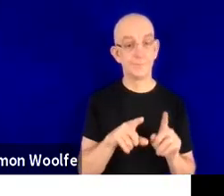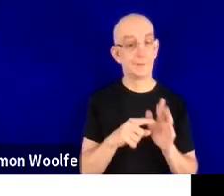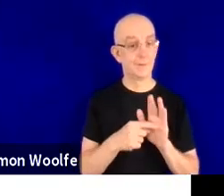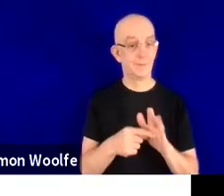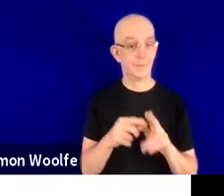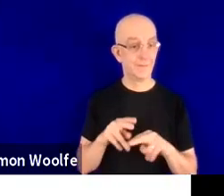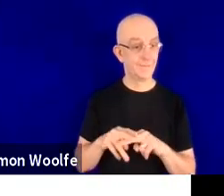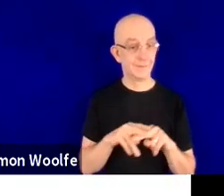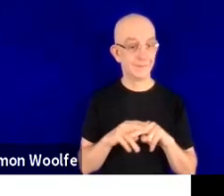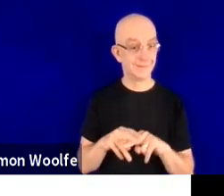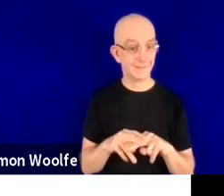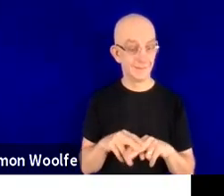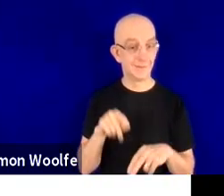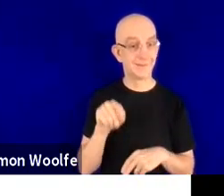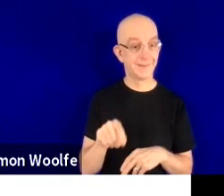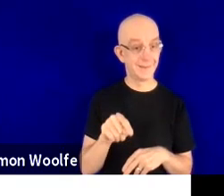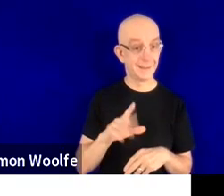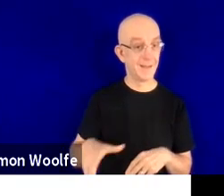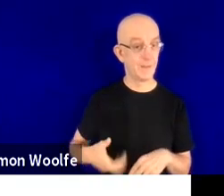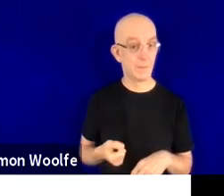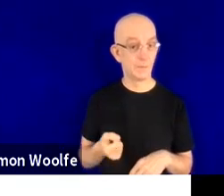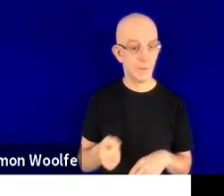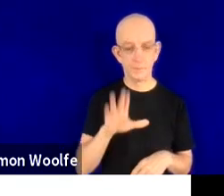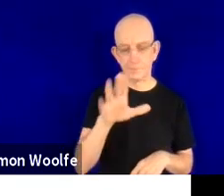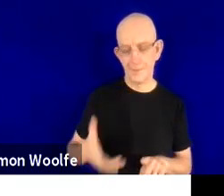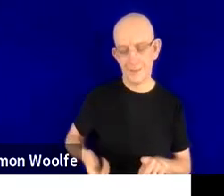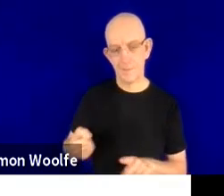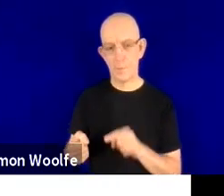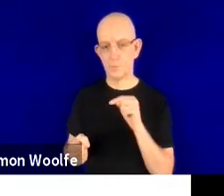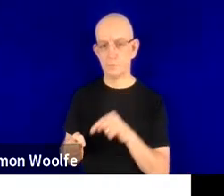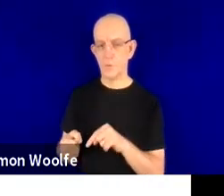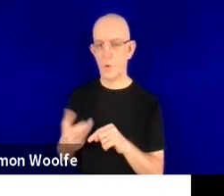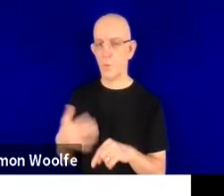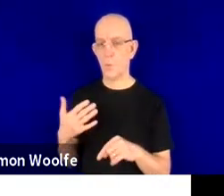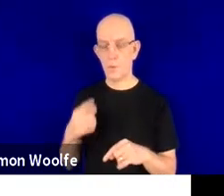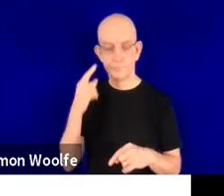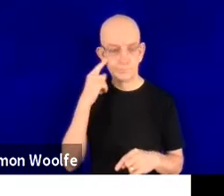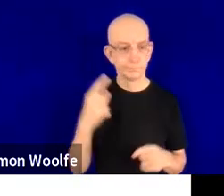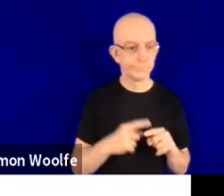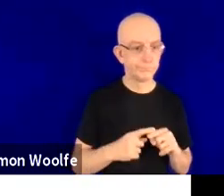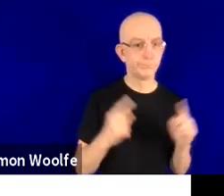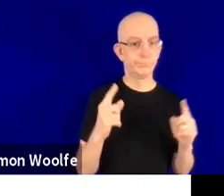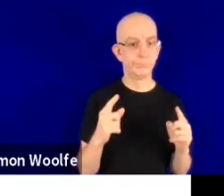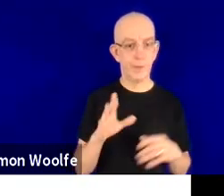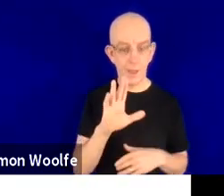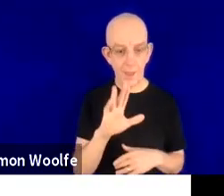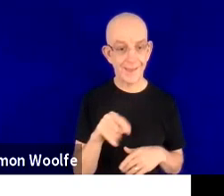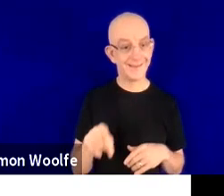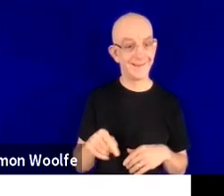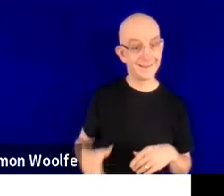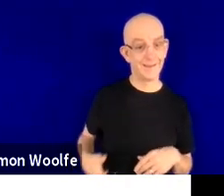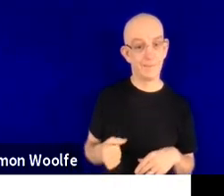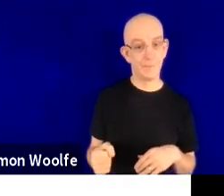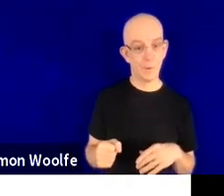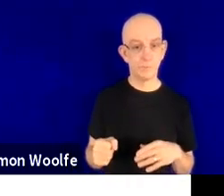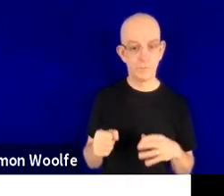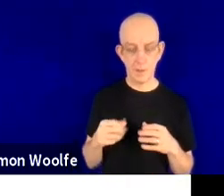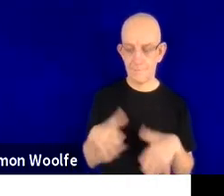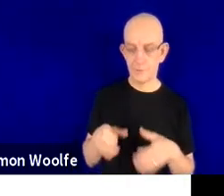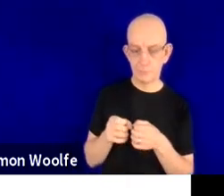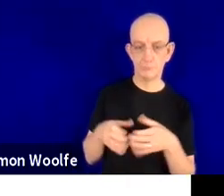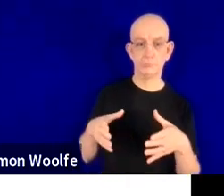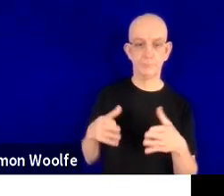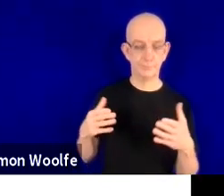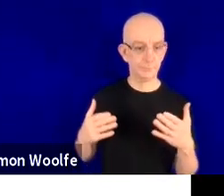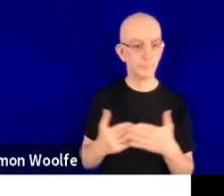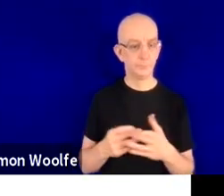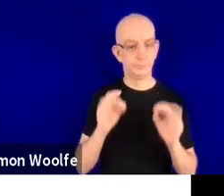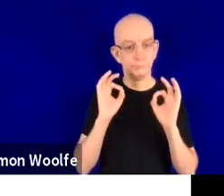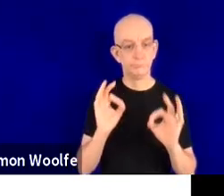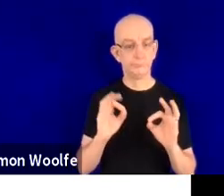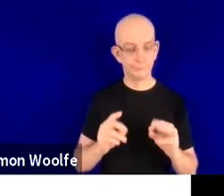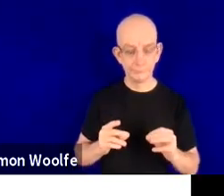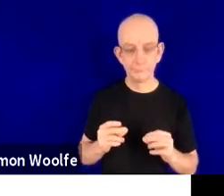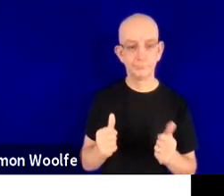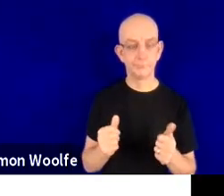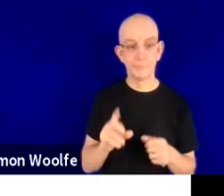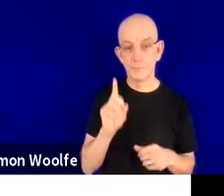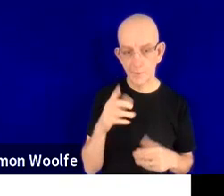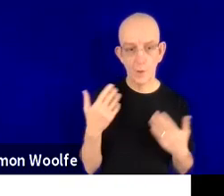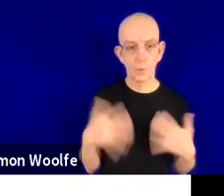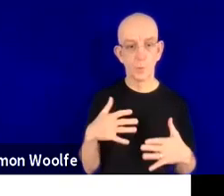Cambodia developed a very kind of simple yet fairly comprehensive feasibility assessment tool several years ago and worked on several iterations